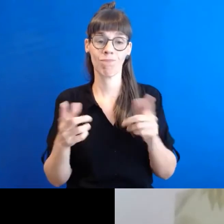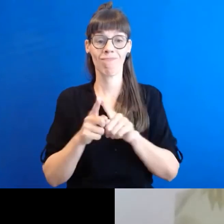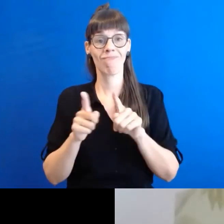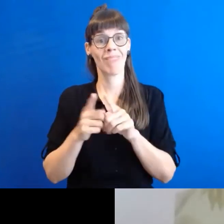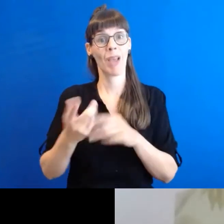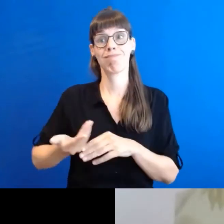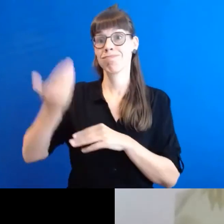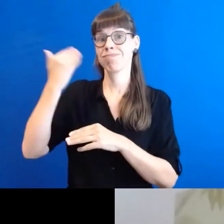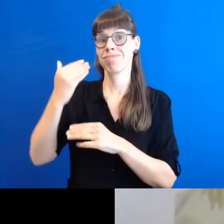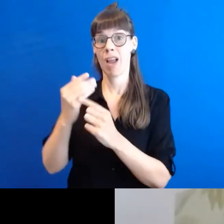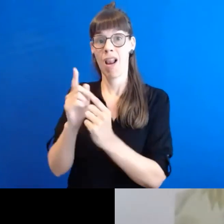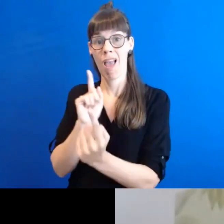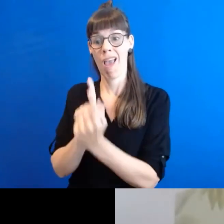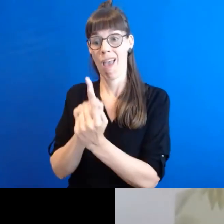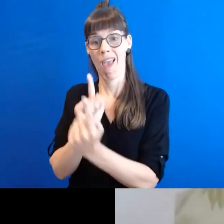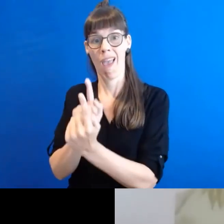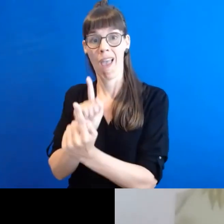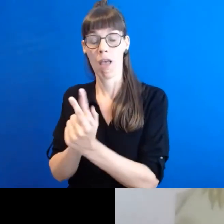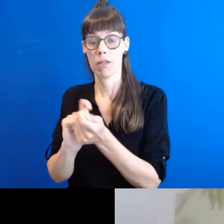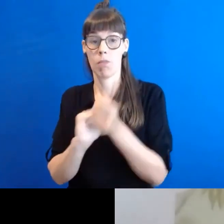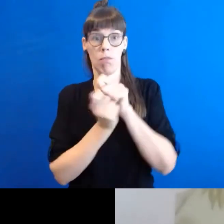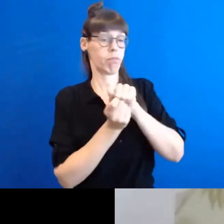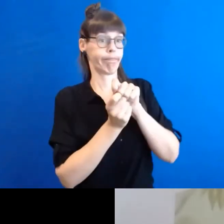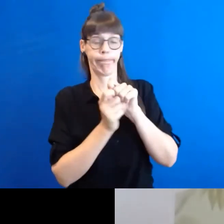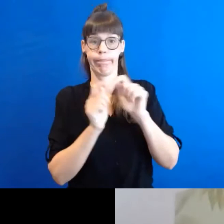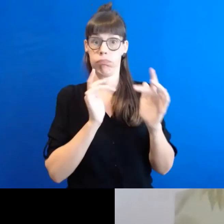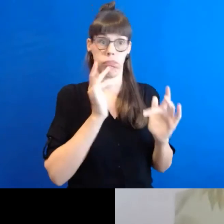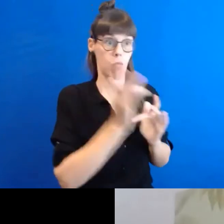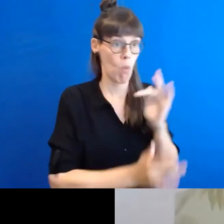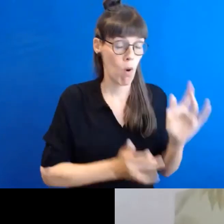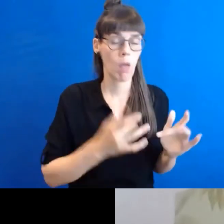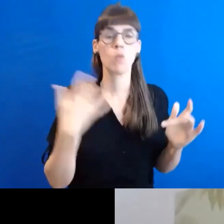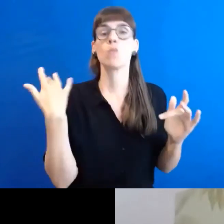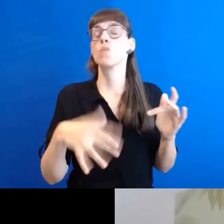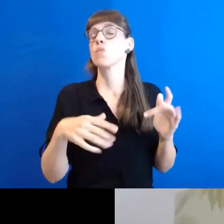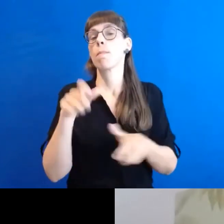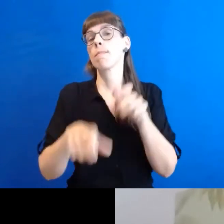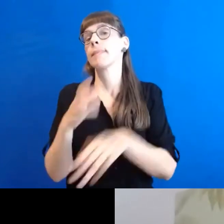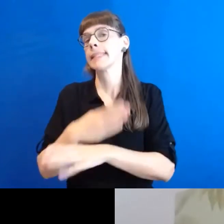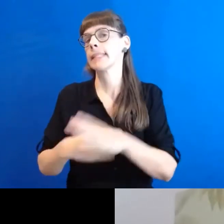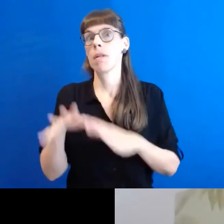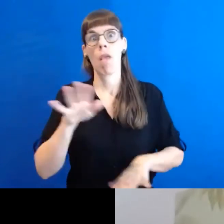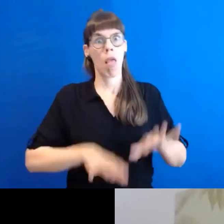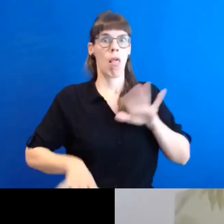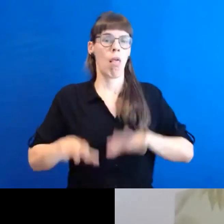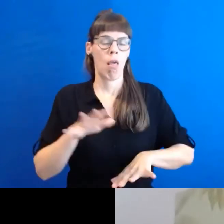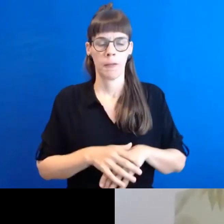impact that -- a world that passed from live industry